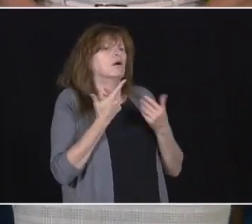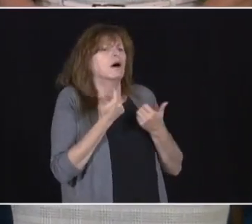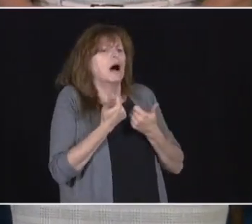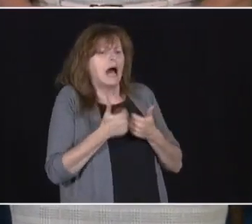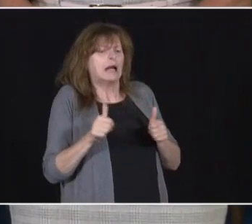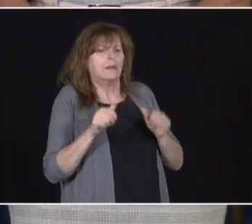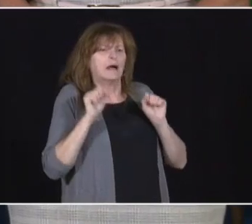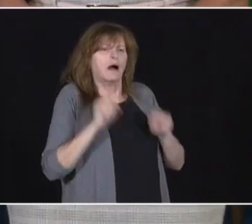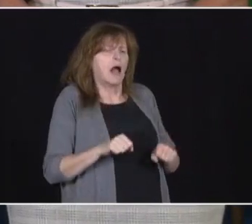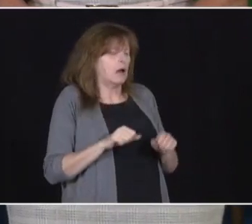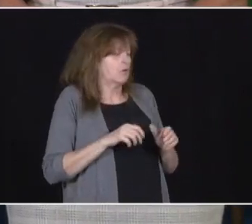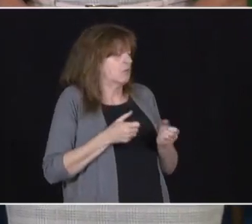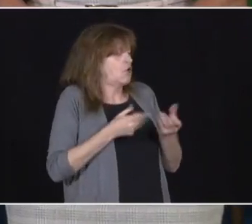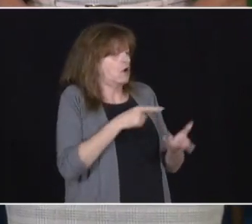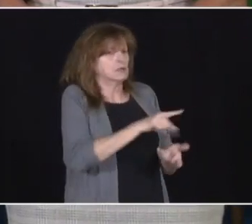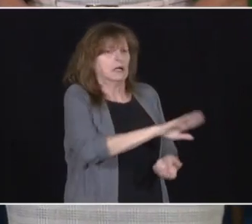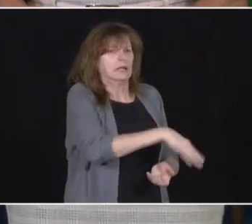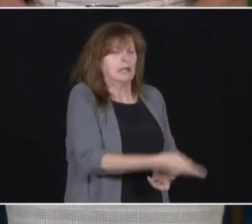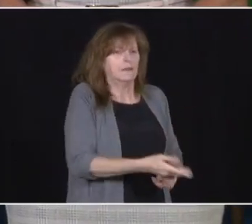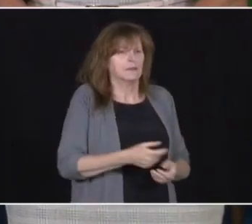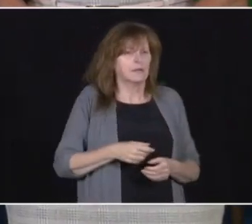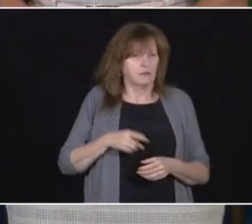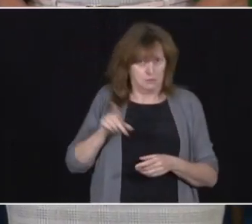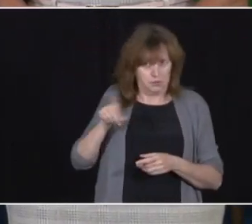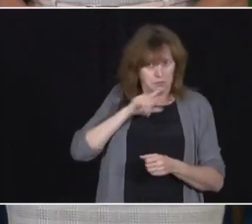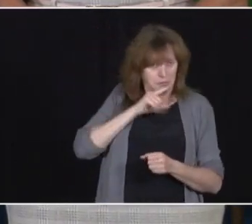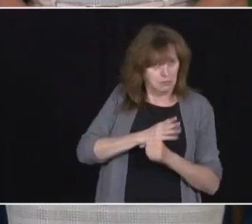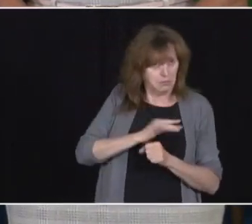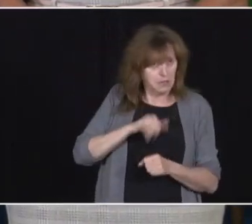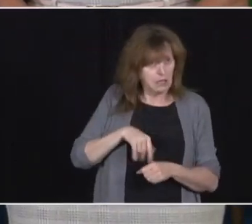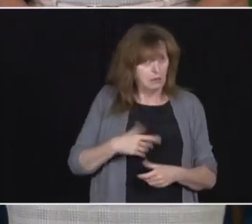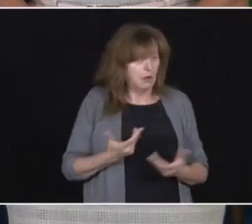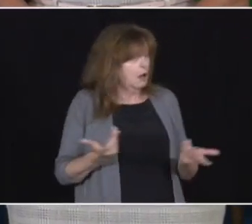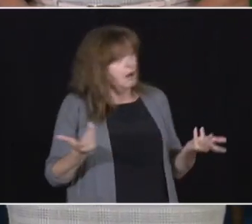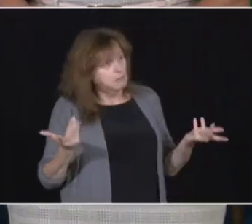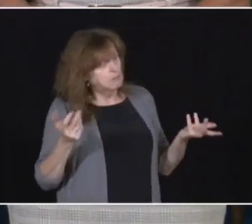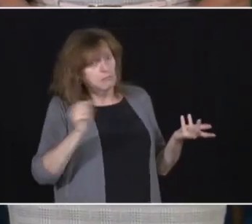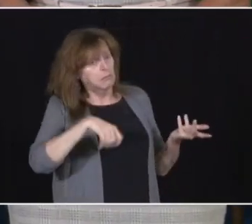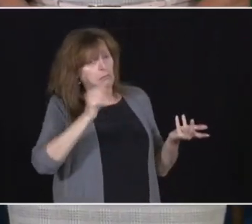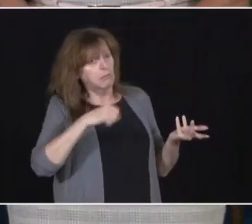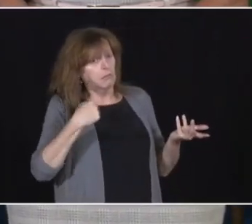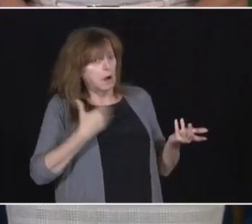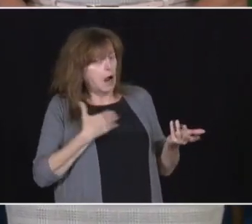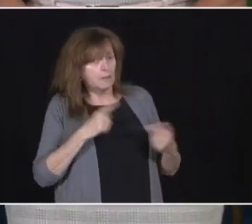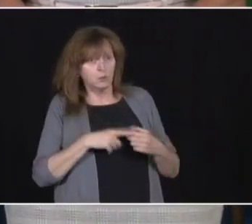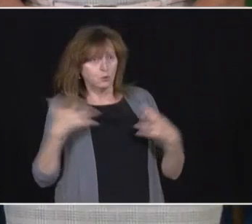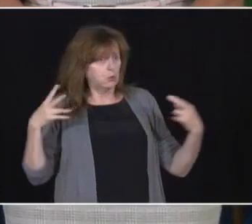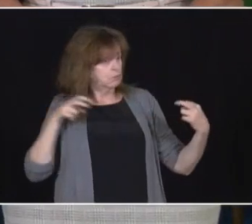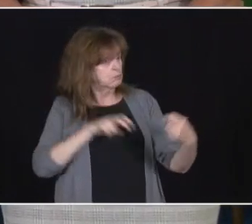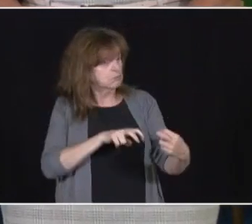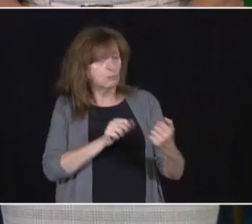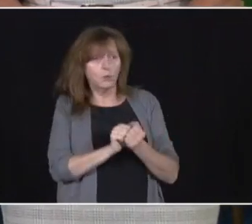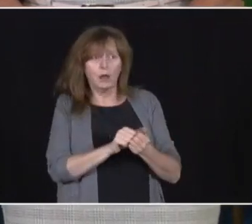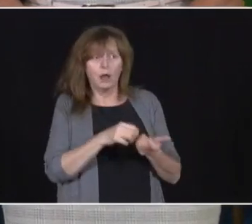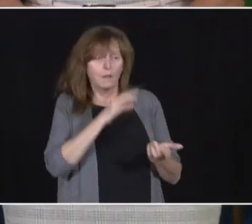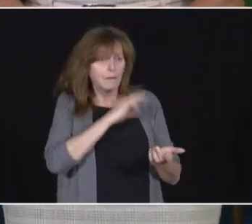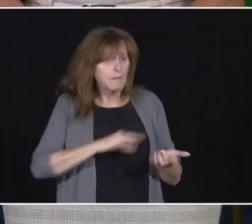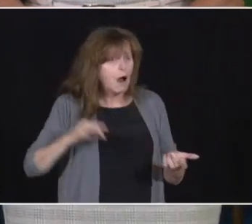And further methods to address deadly force. So you know, with the province taking more active role in looking at its own glycosylation, legislation we commit to that?